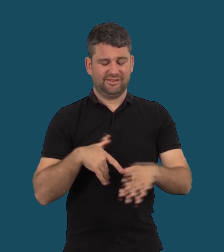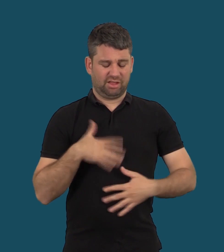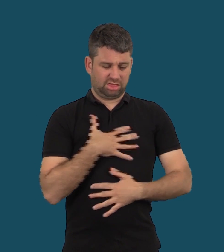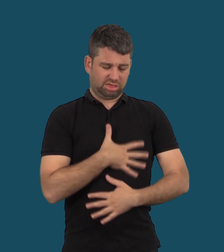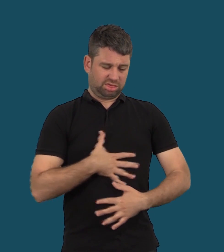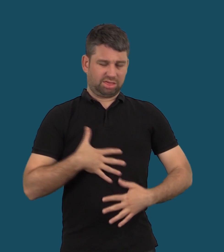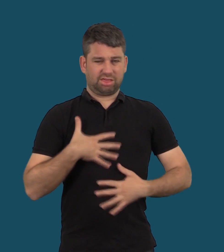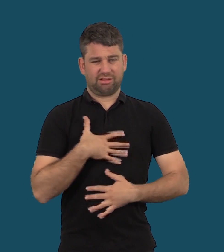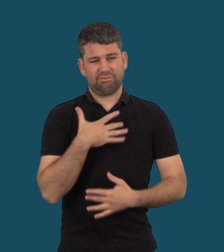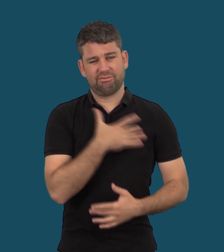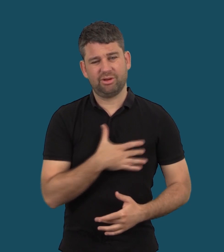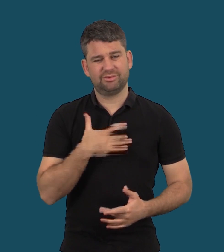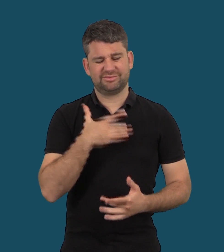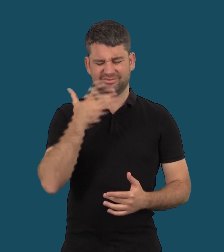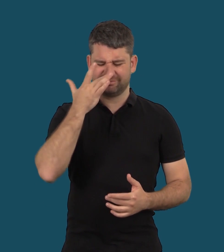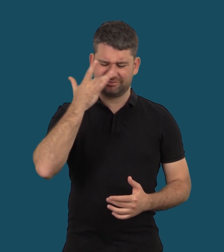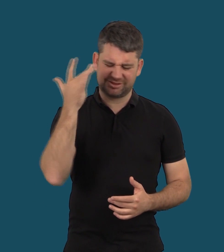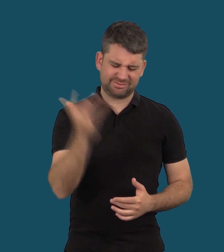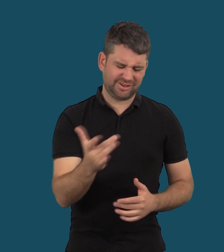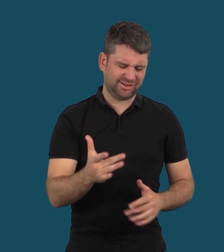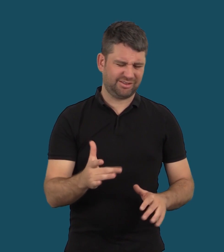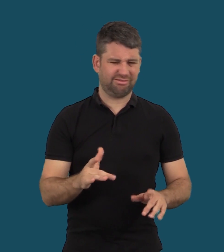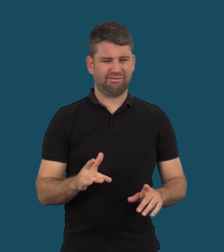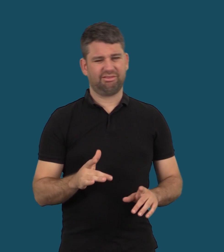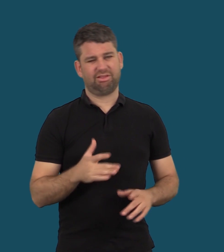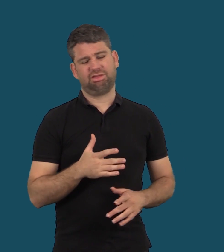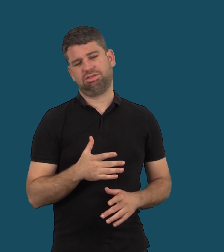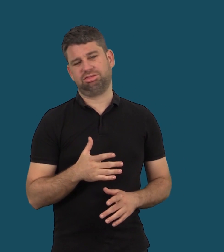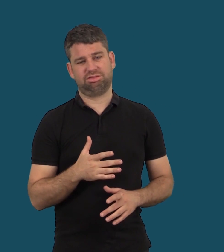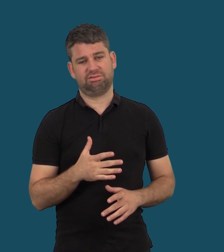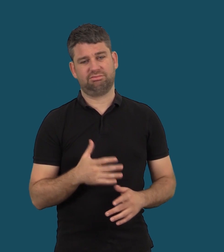This experience may be distressing.